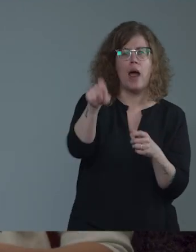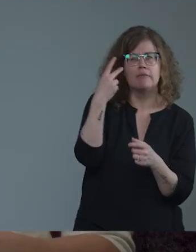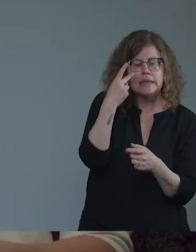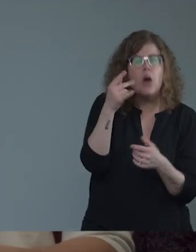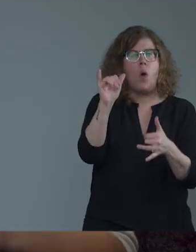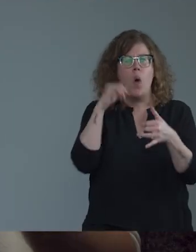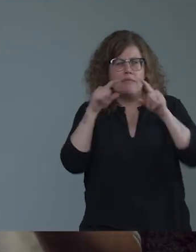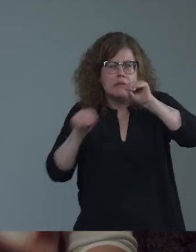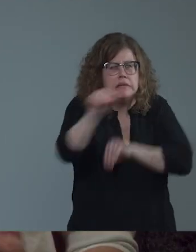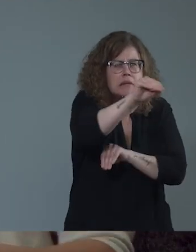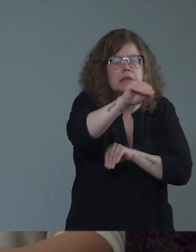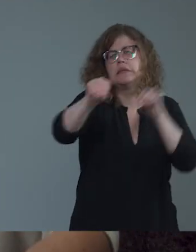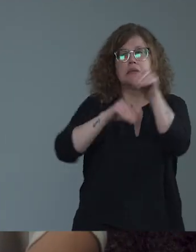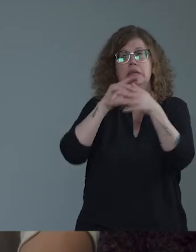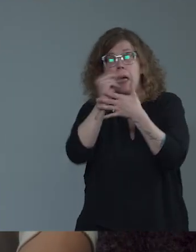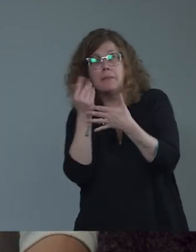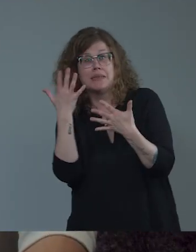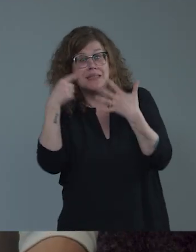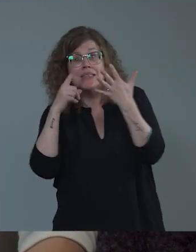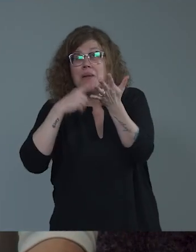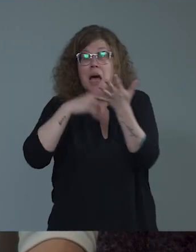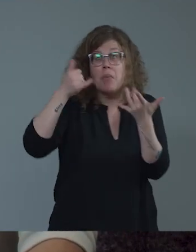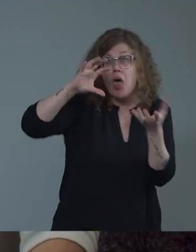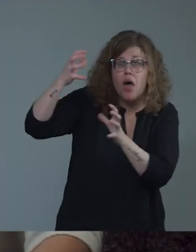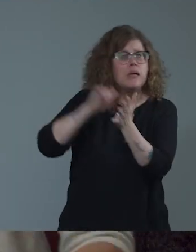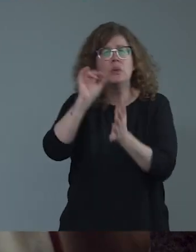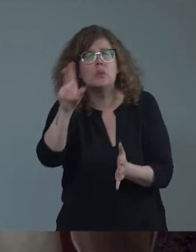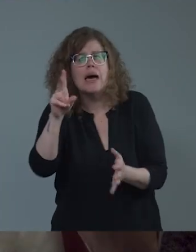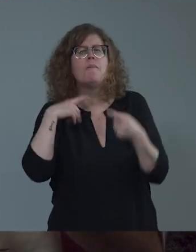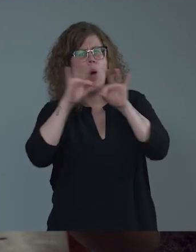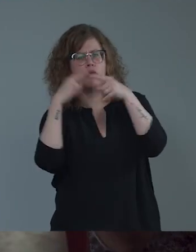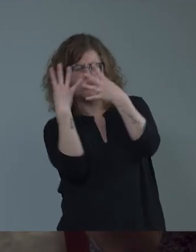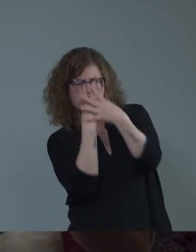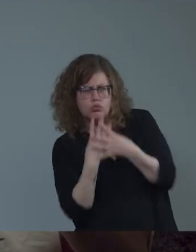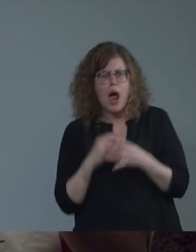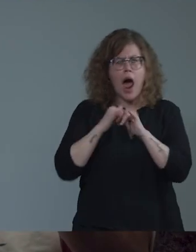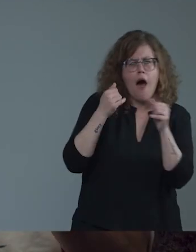So again, details matter. It’s the part that I hate the most. But sometimes I just have to